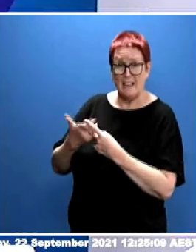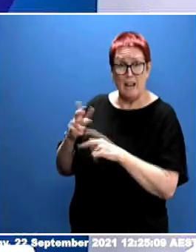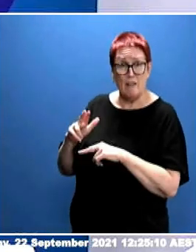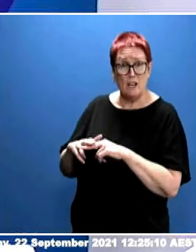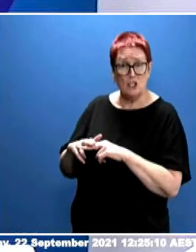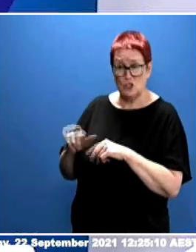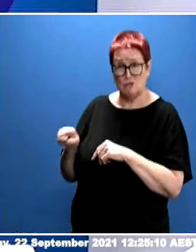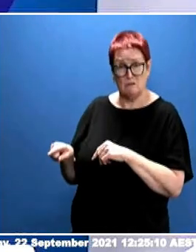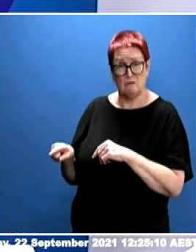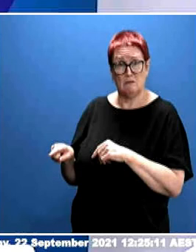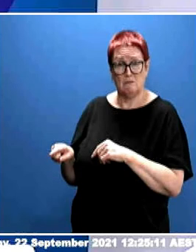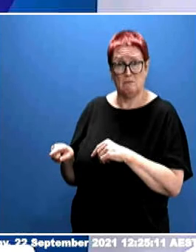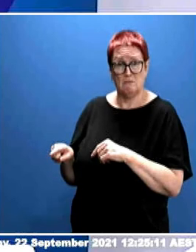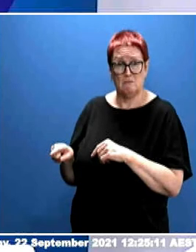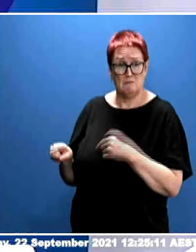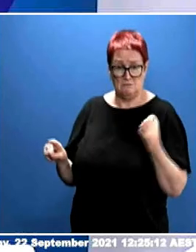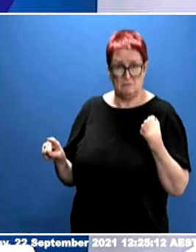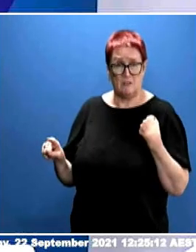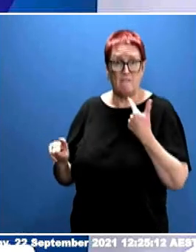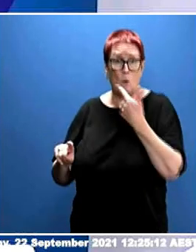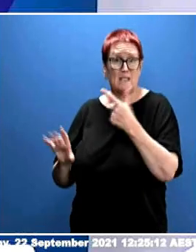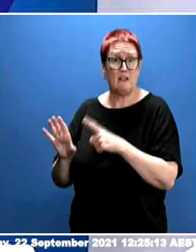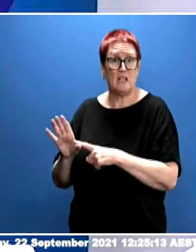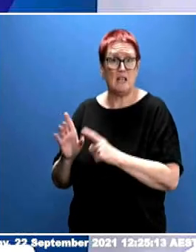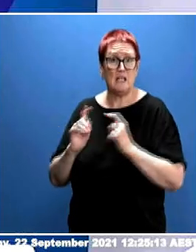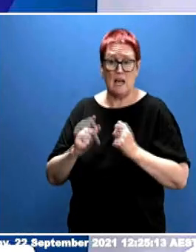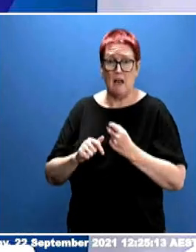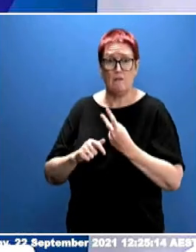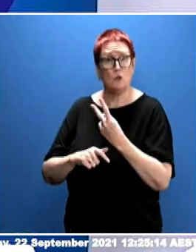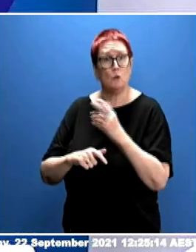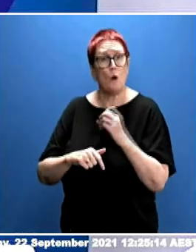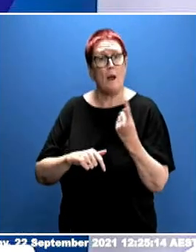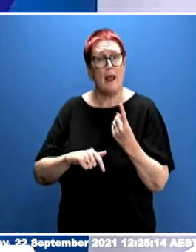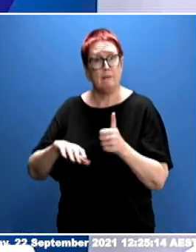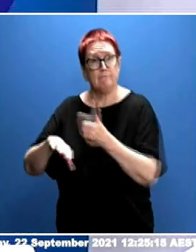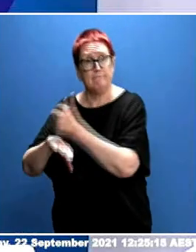at that stage, the seven years of its life from 2011 to 2018.